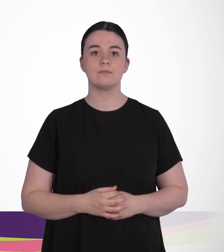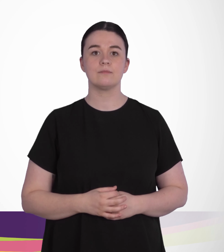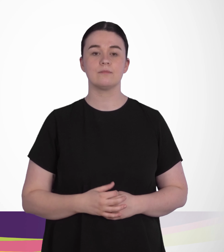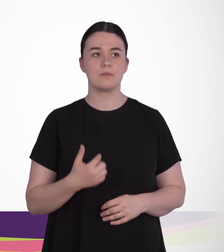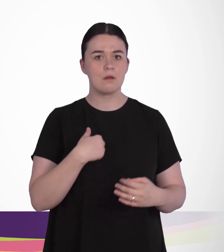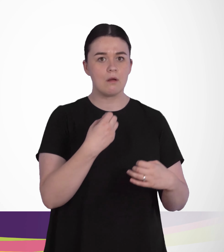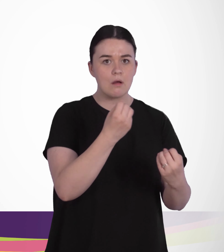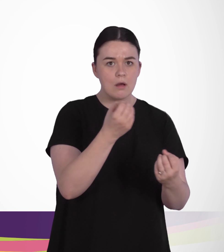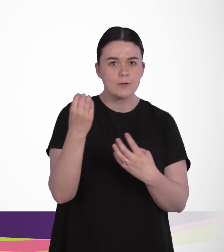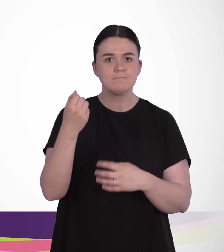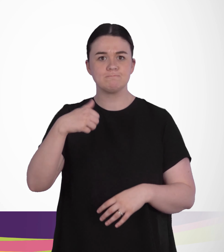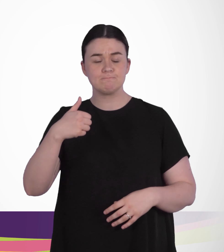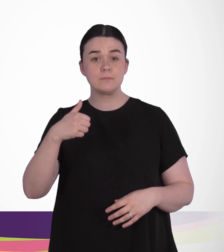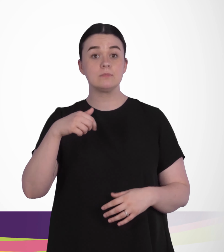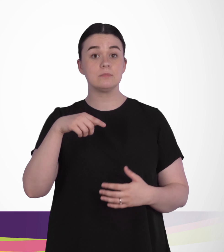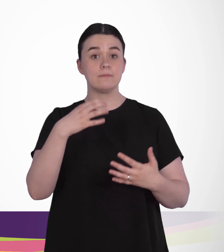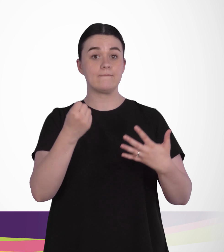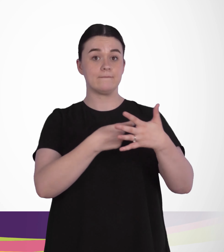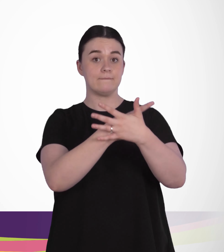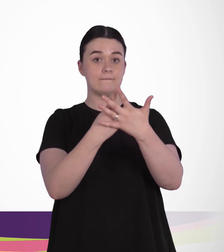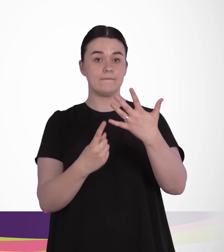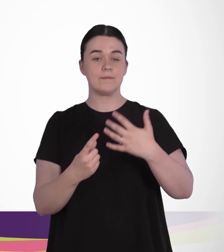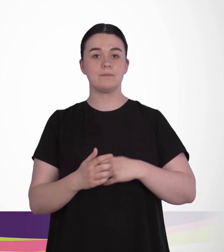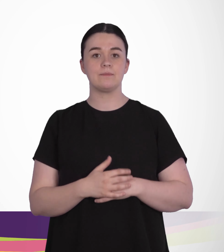What we heard was: